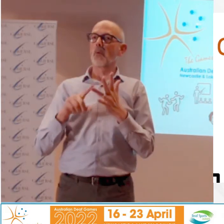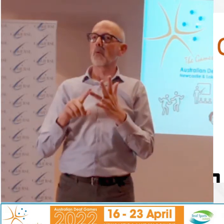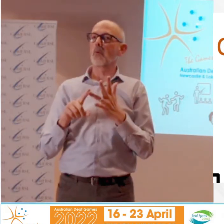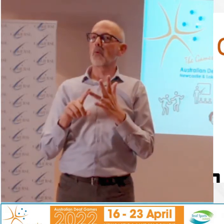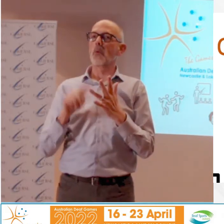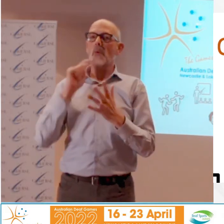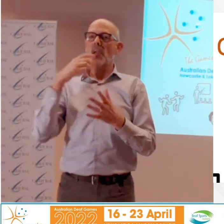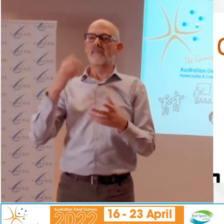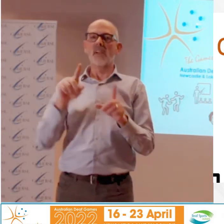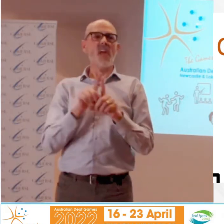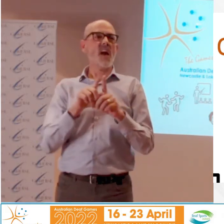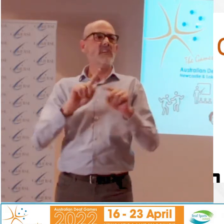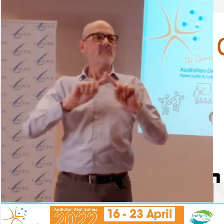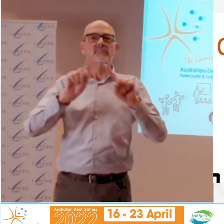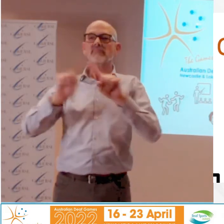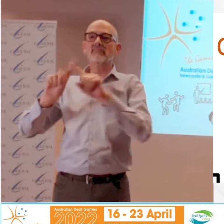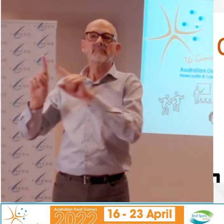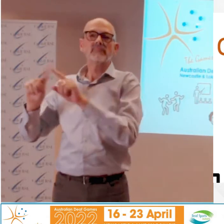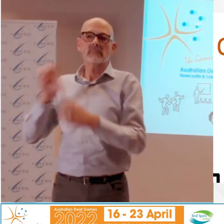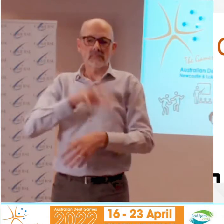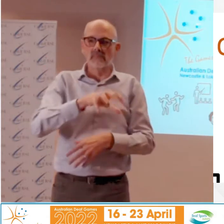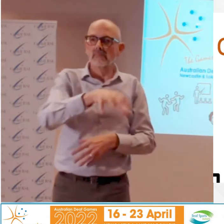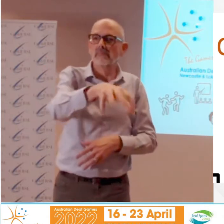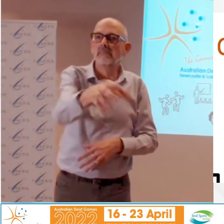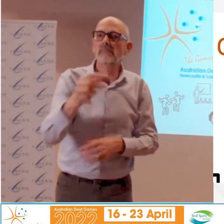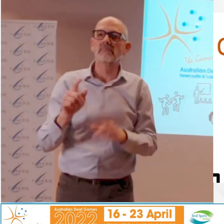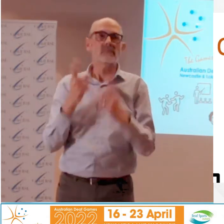and then we'll also have the games and expo which is like the deaf community expo